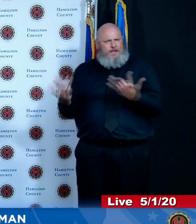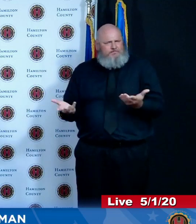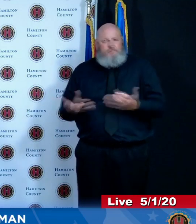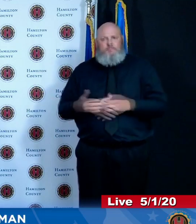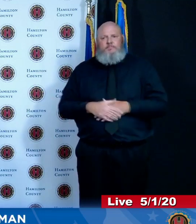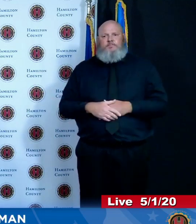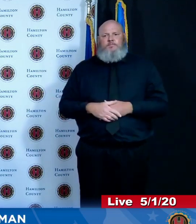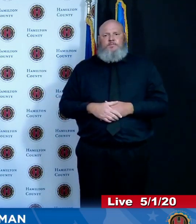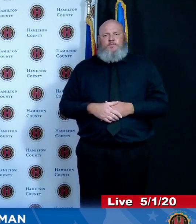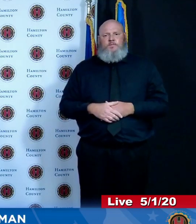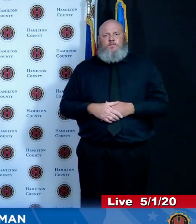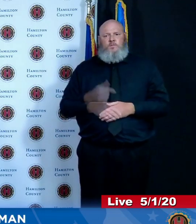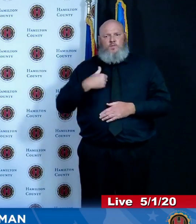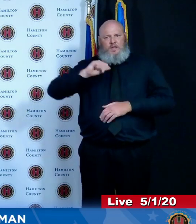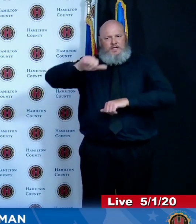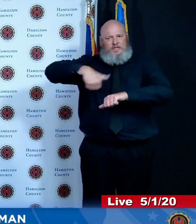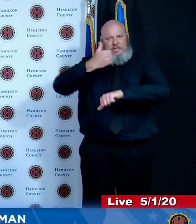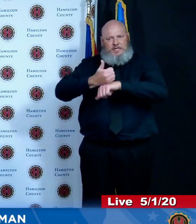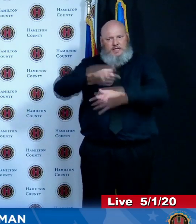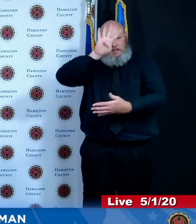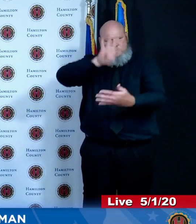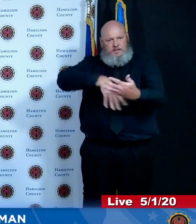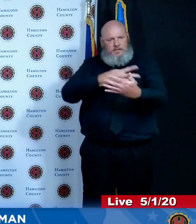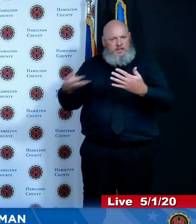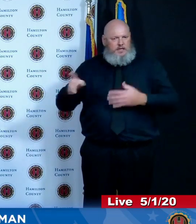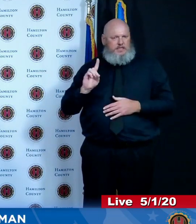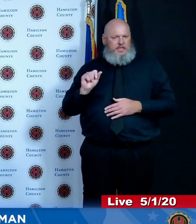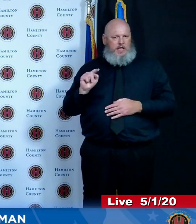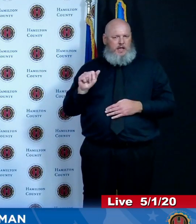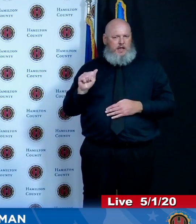coming in that actually is in part because of some questions that you were